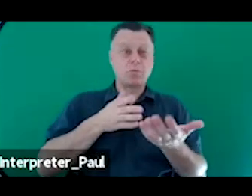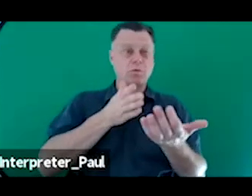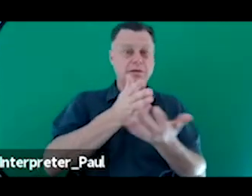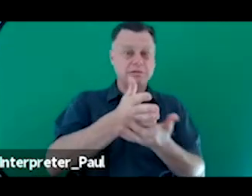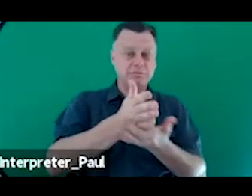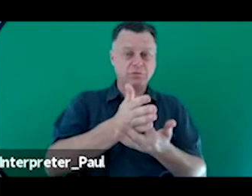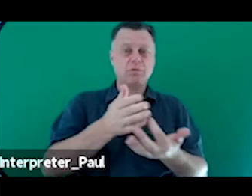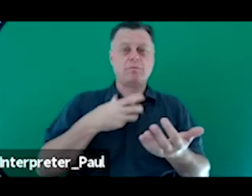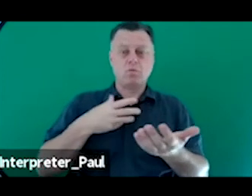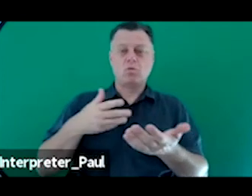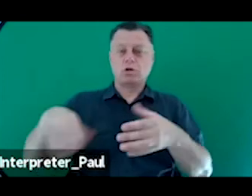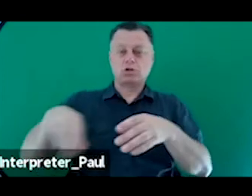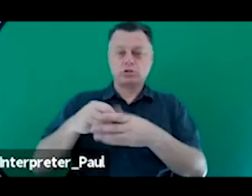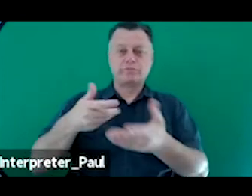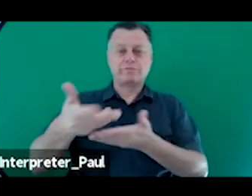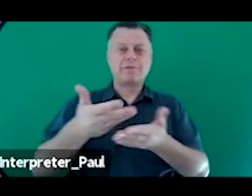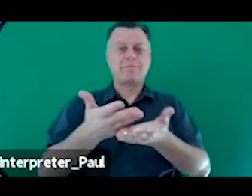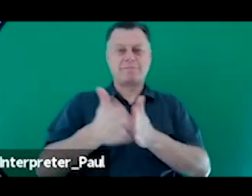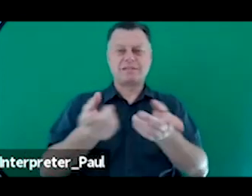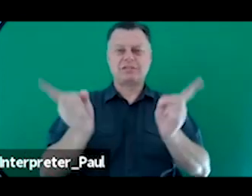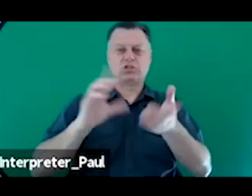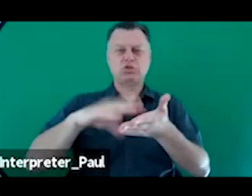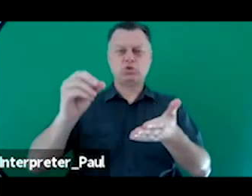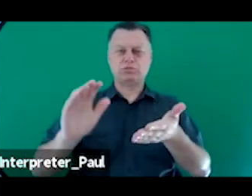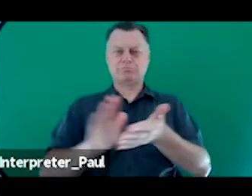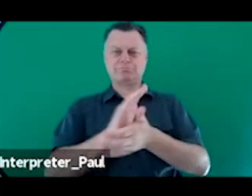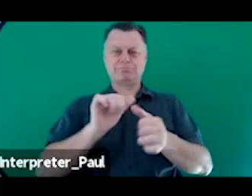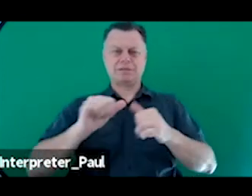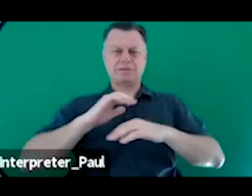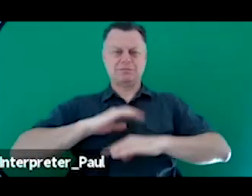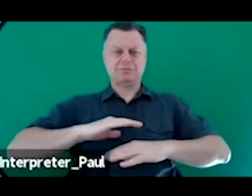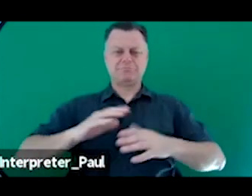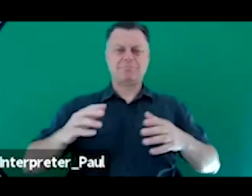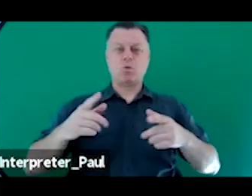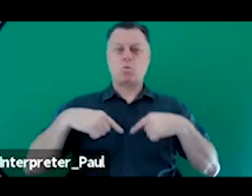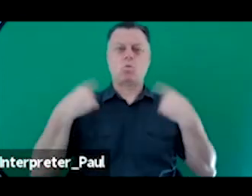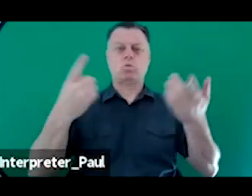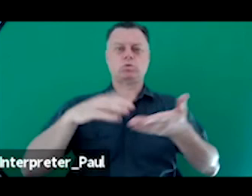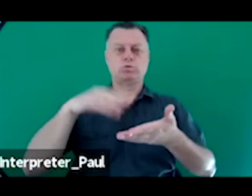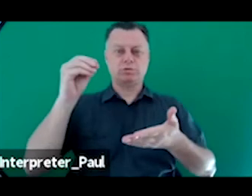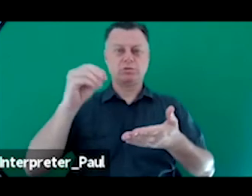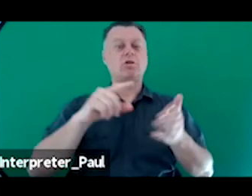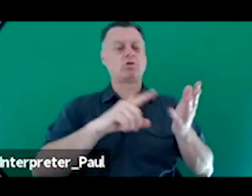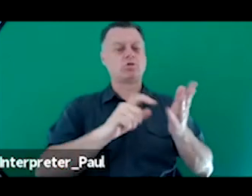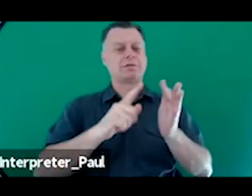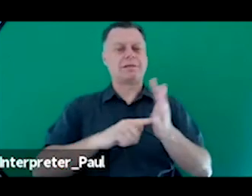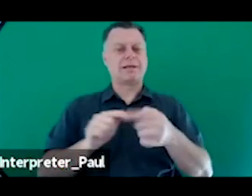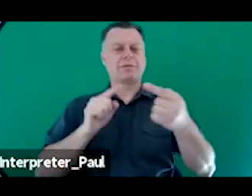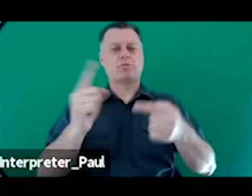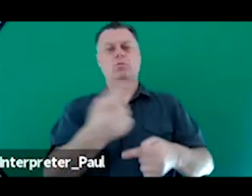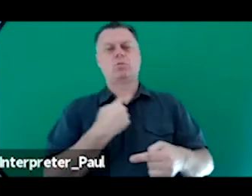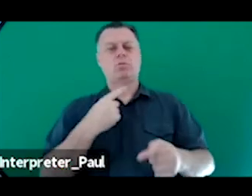keep our students better, this is the UDL argument that disability service professionals can use. So,